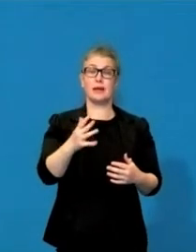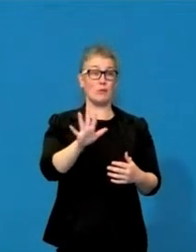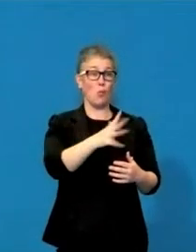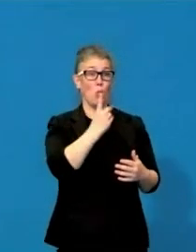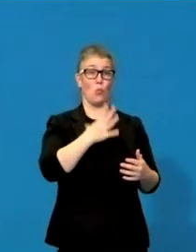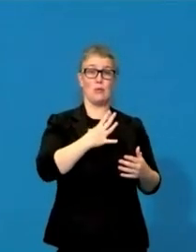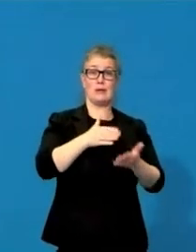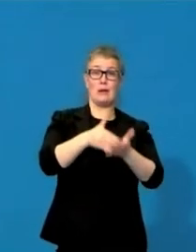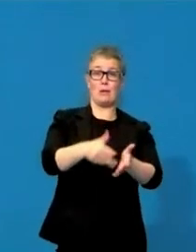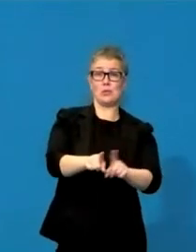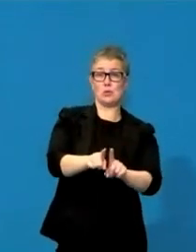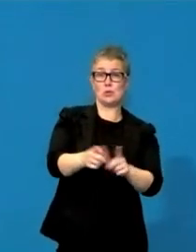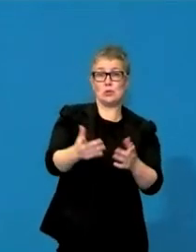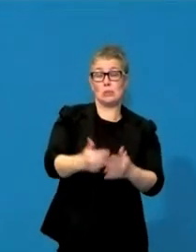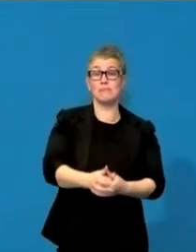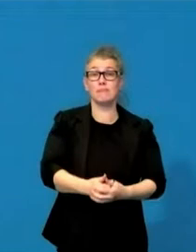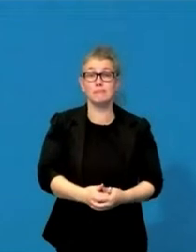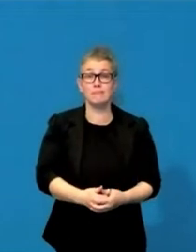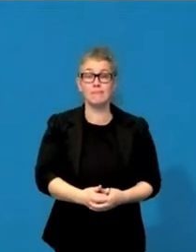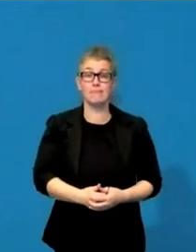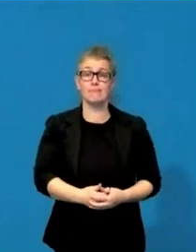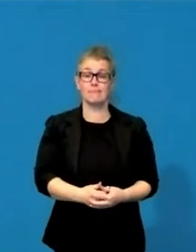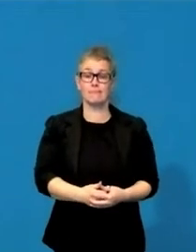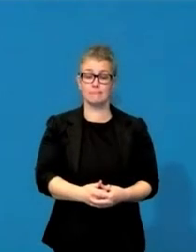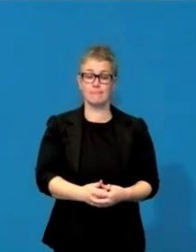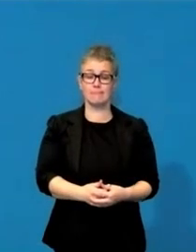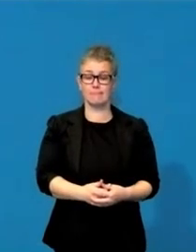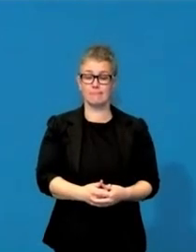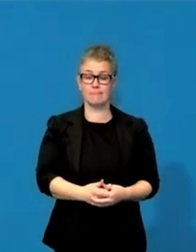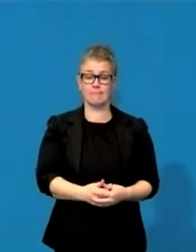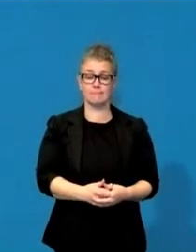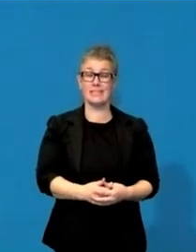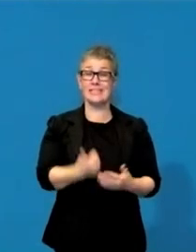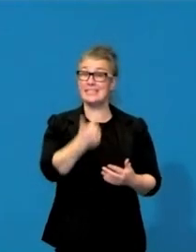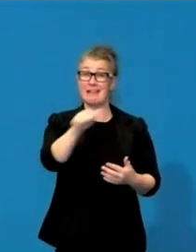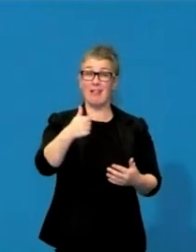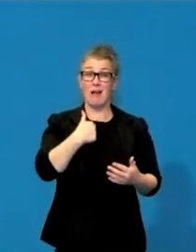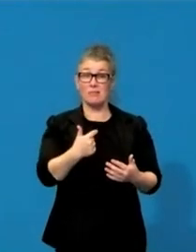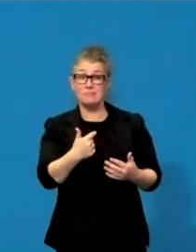So, yeah. Just taking all the help I can get now. Yeah.